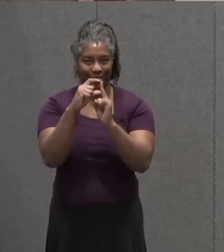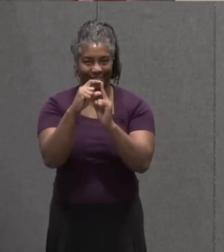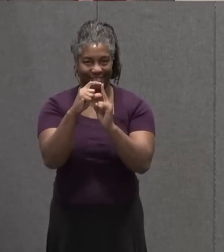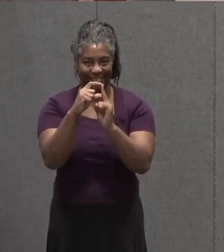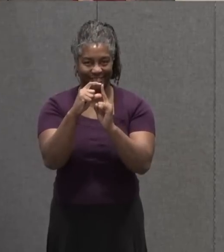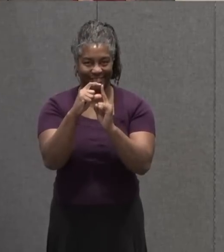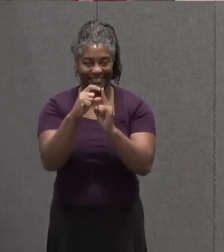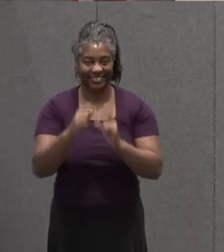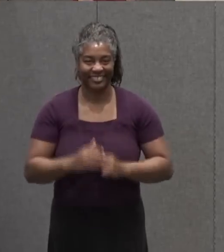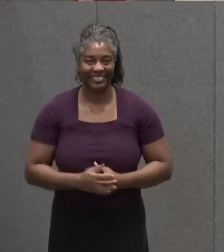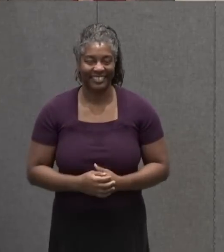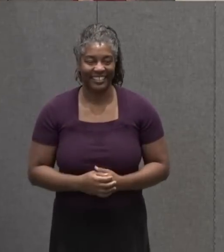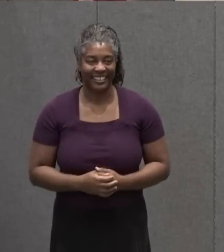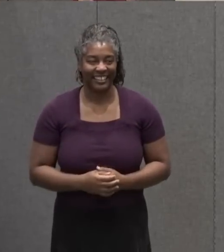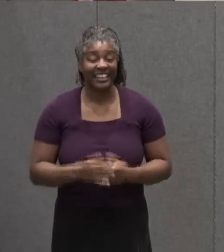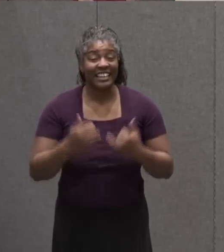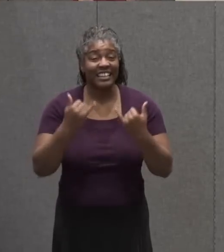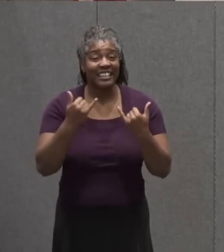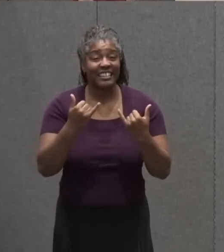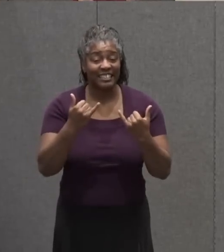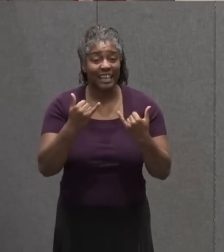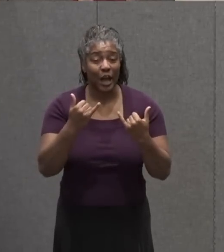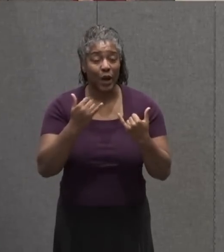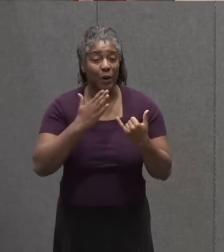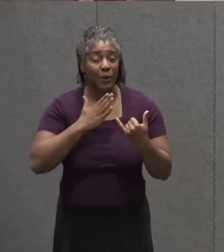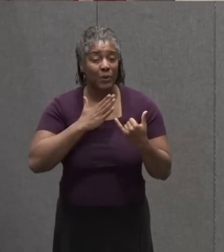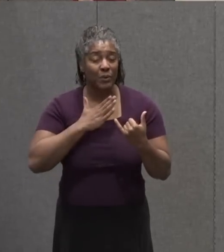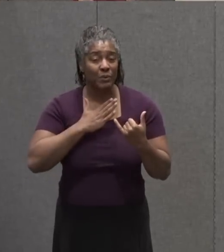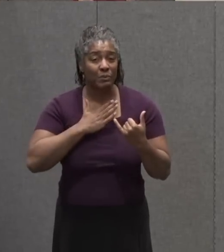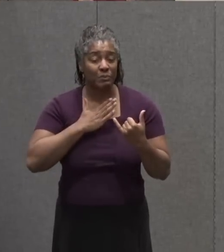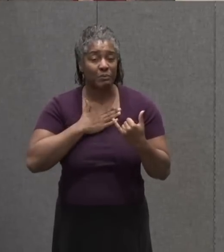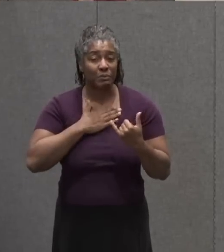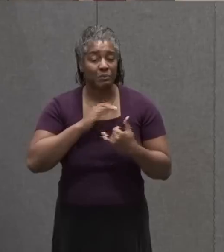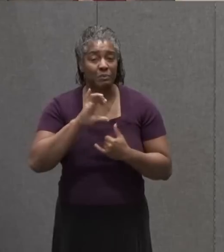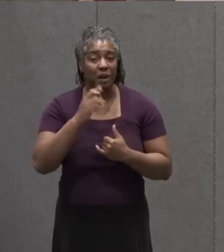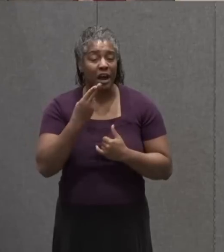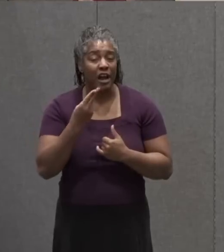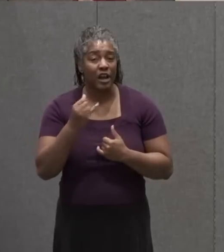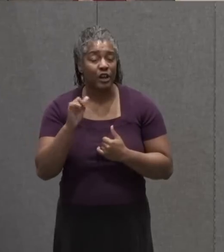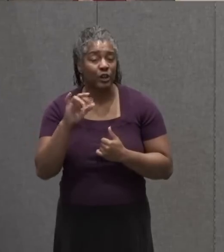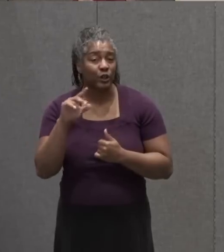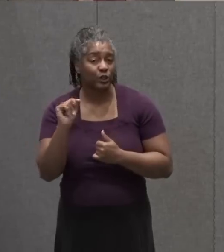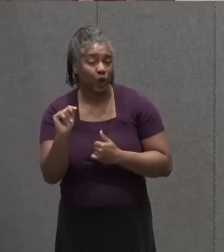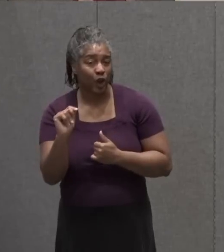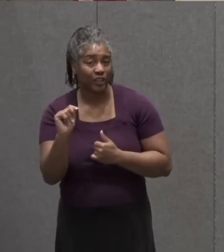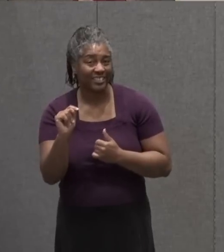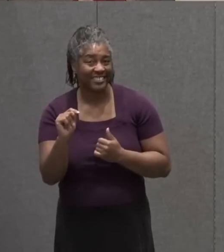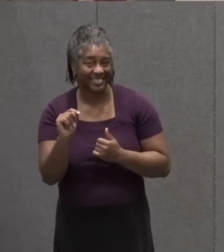I'm going to come to my chart here and I'll make those letter cards a little bit bigger so you can see them.